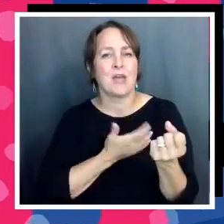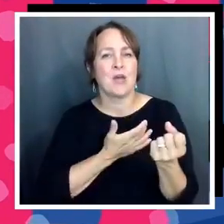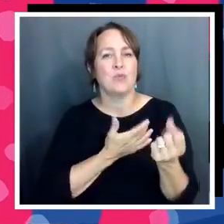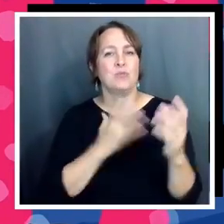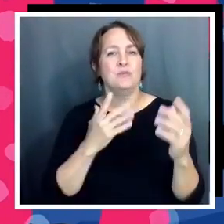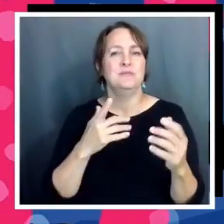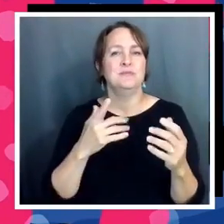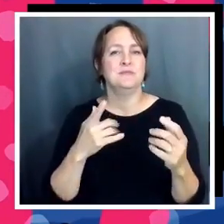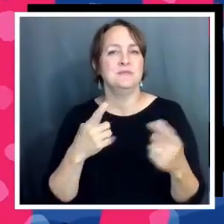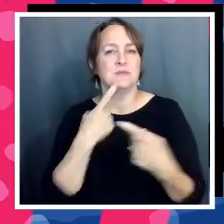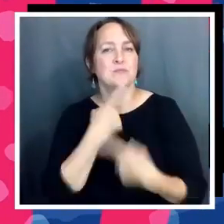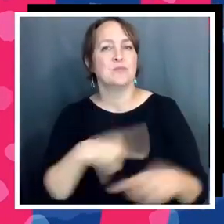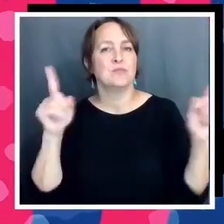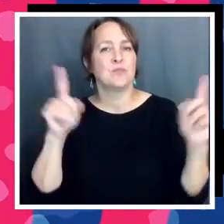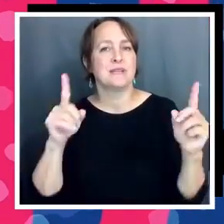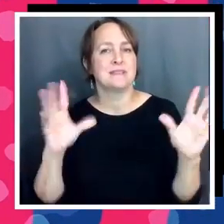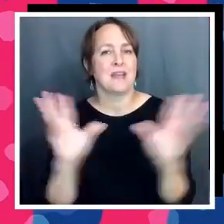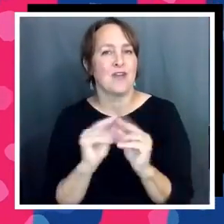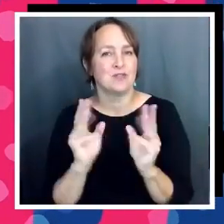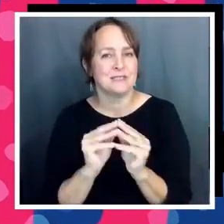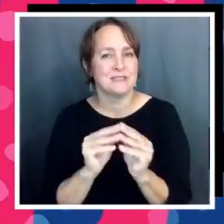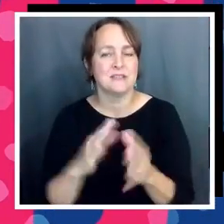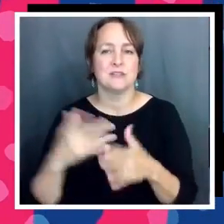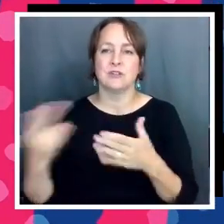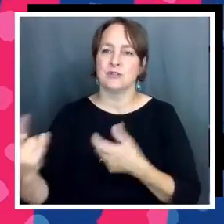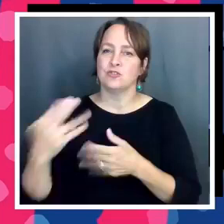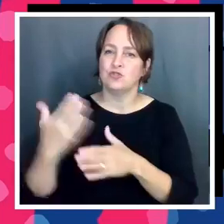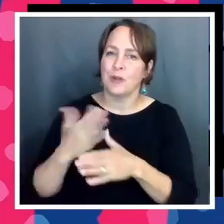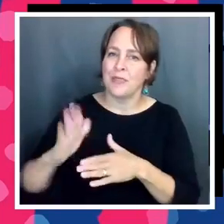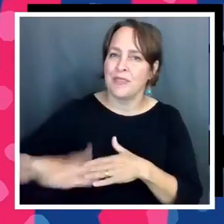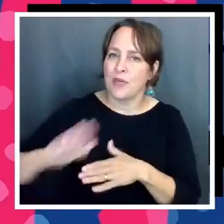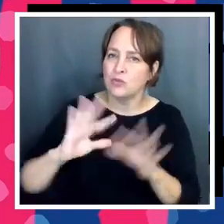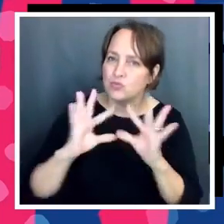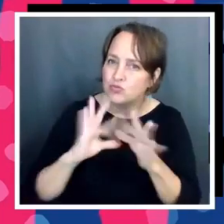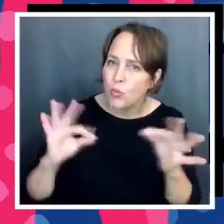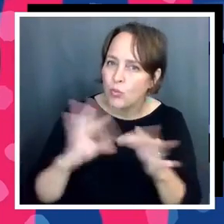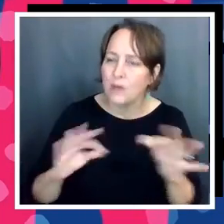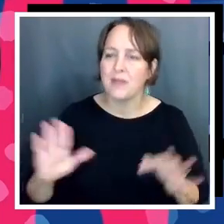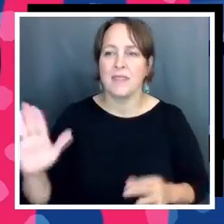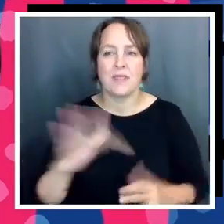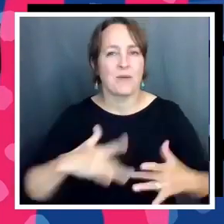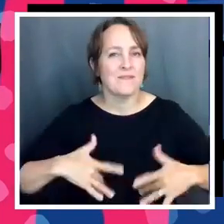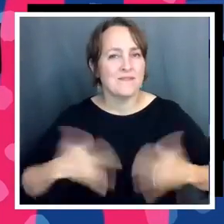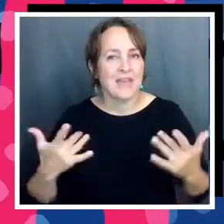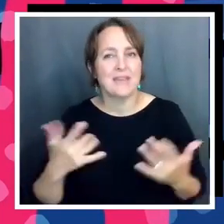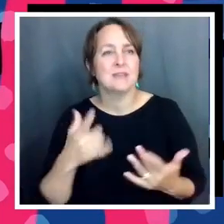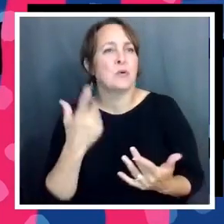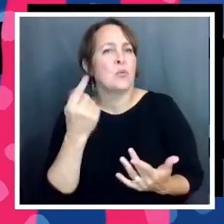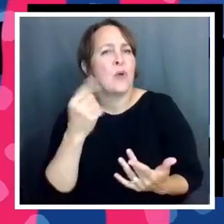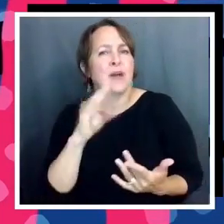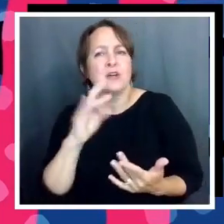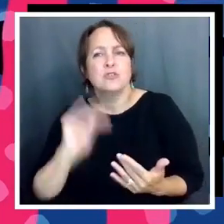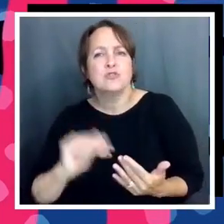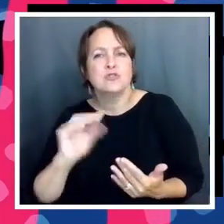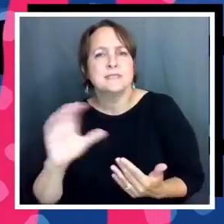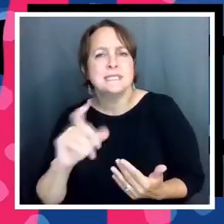ADVOCATES AND LOCAL GROUPS AND COMMUNITIES ACROSS THE COUNTRY WHO HAVE BEEN ANCHORING OUR